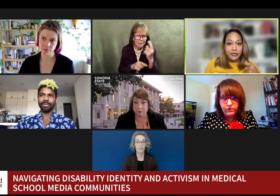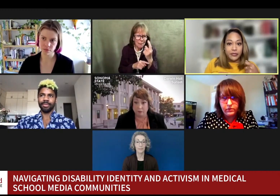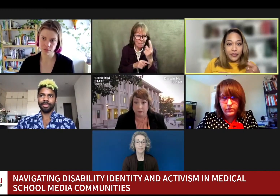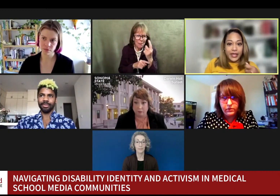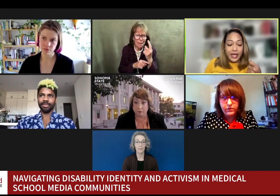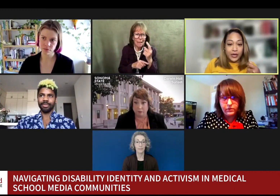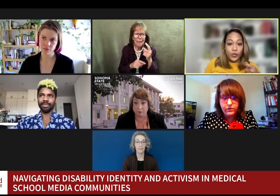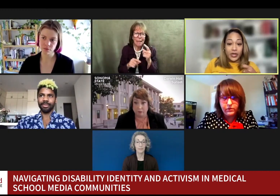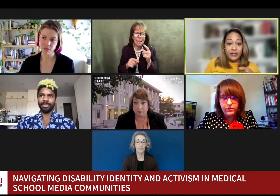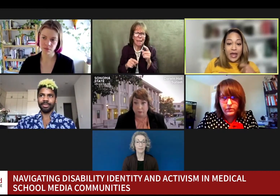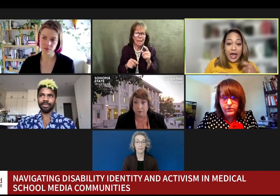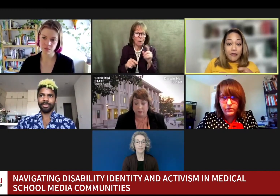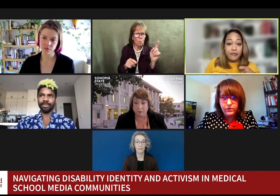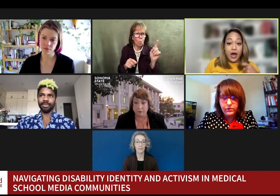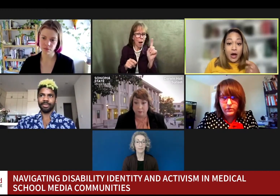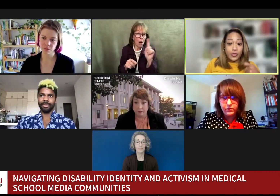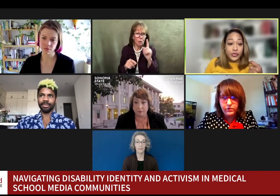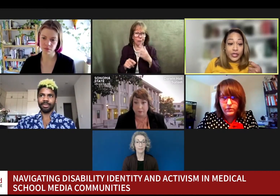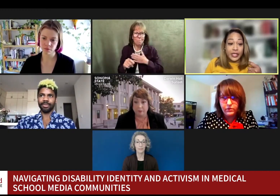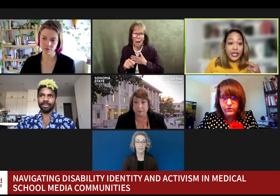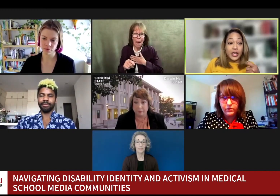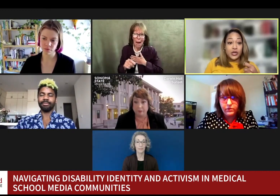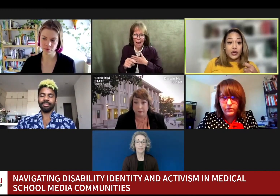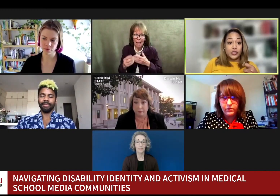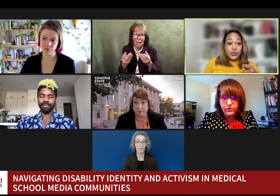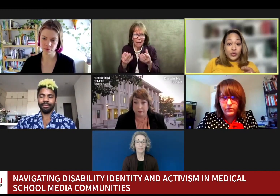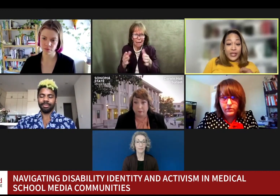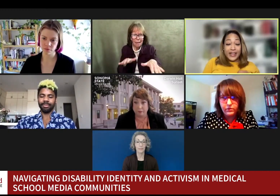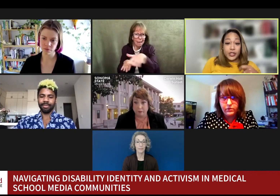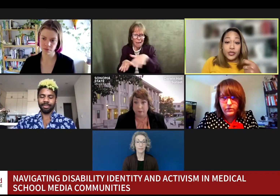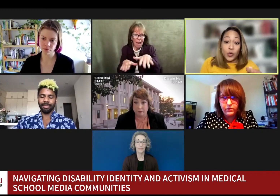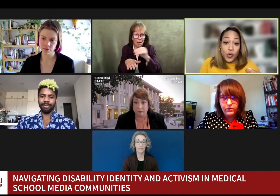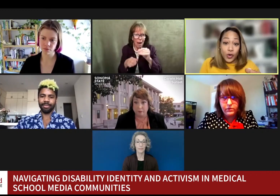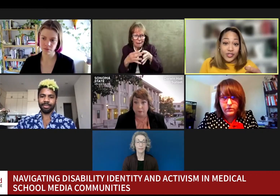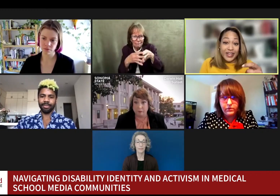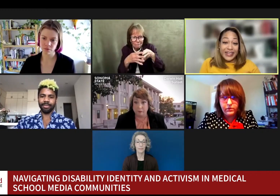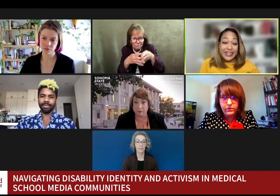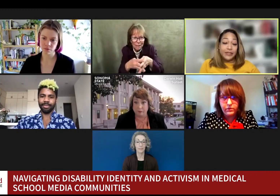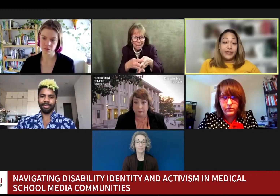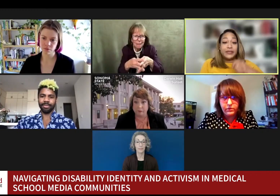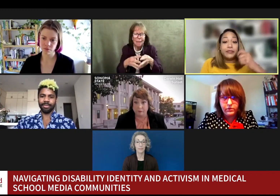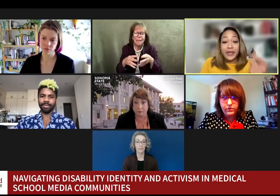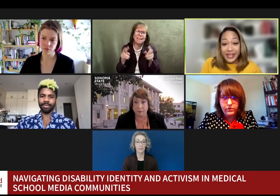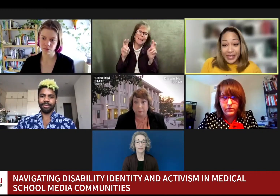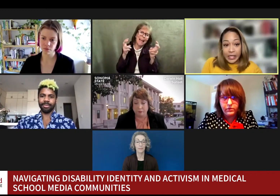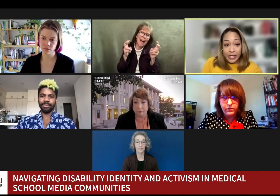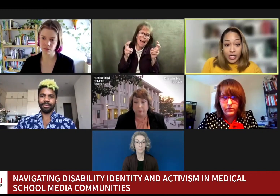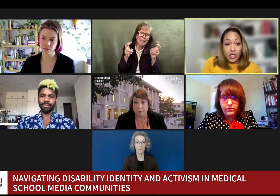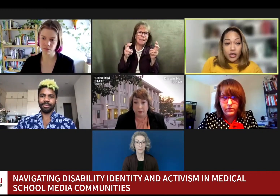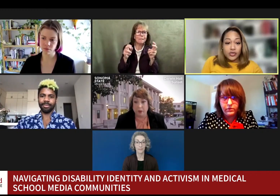even have the opportunity to get to the door so that I can even fit in.